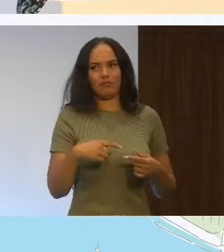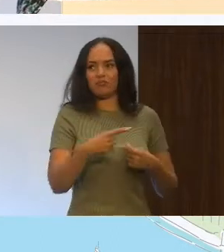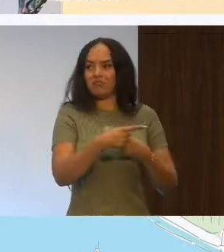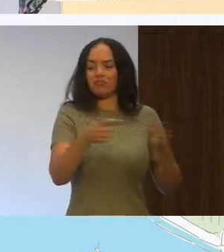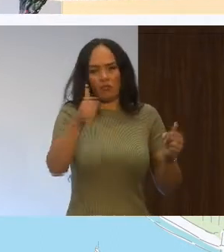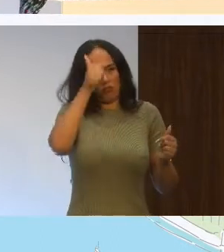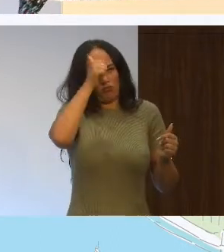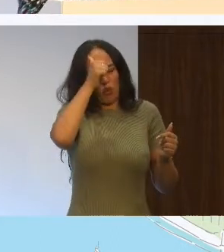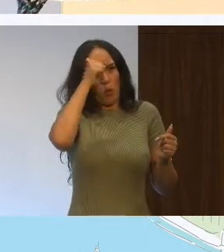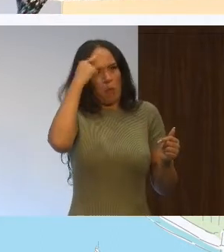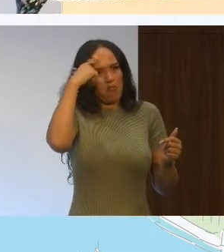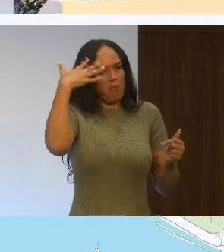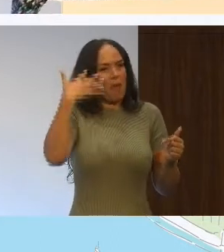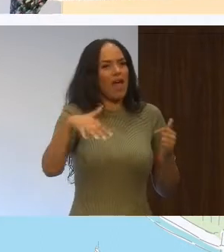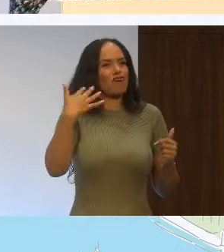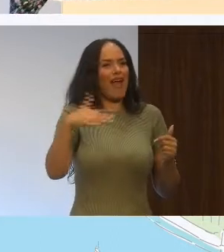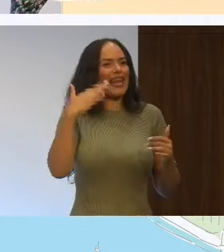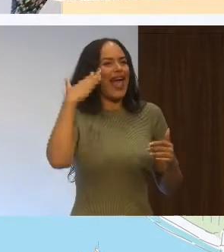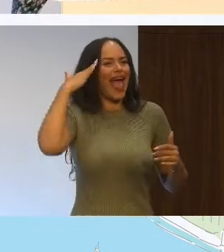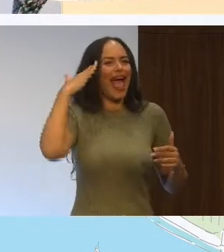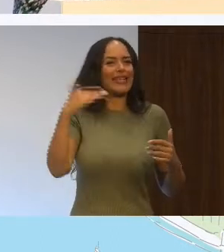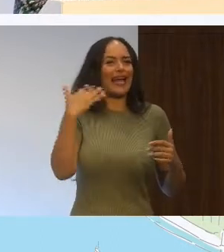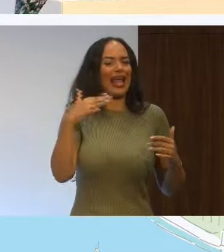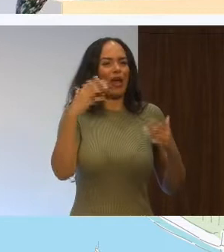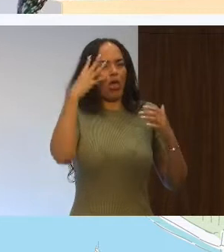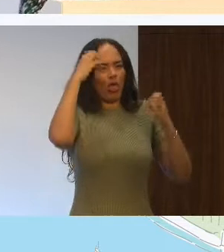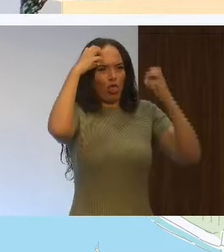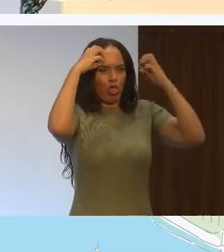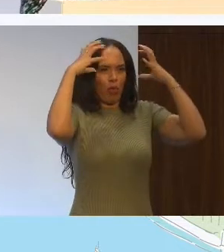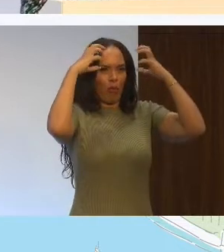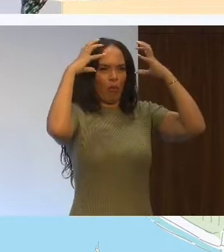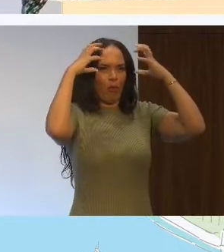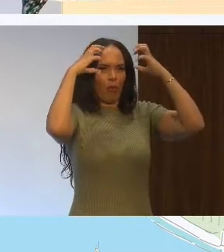which is characterized by pain in the head and throbbing associated with nausea,